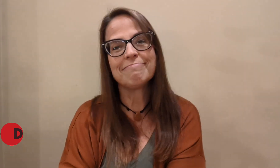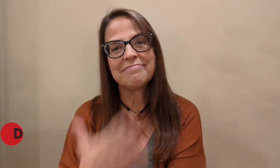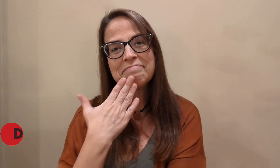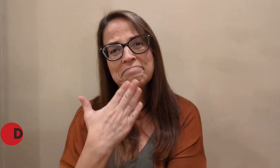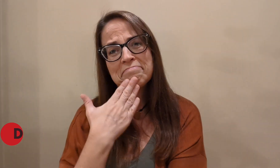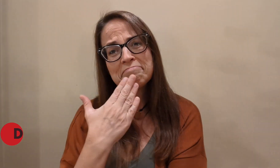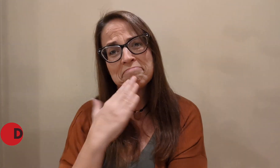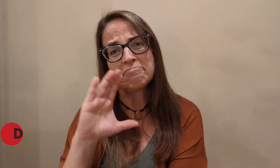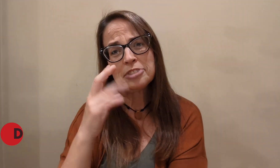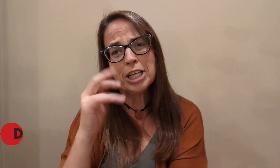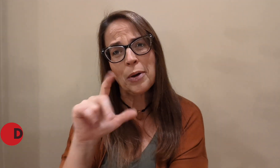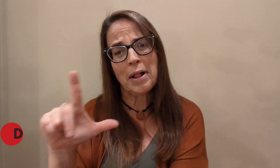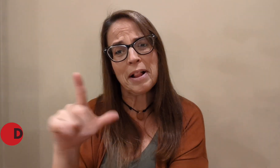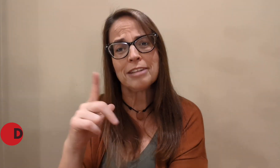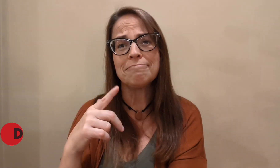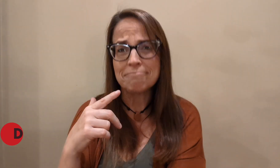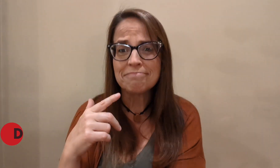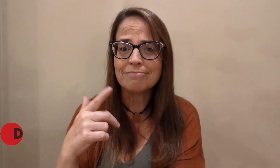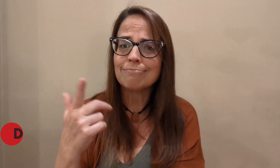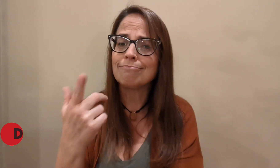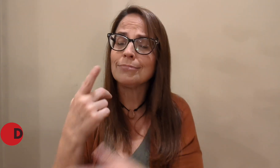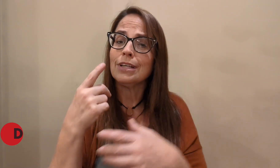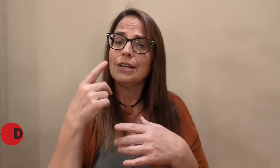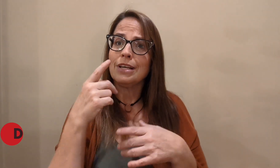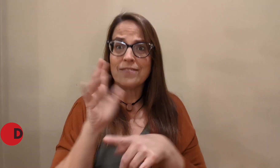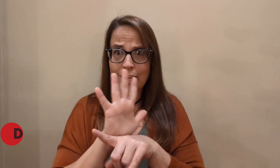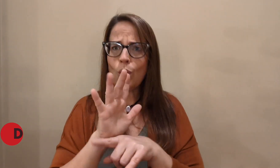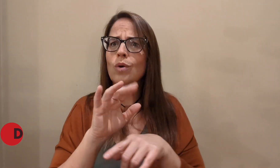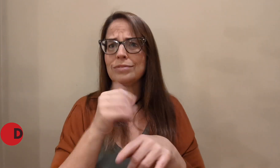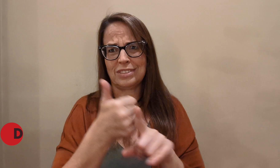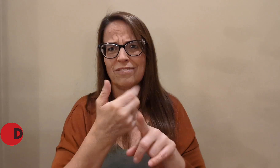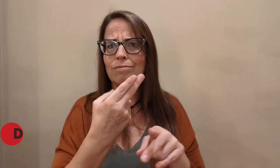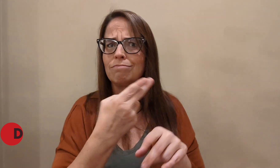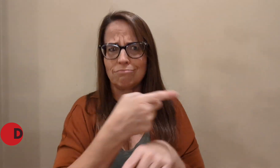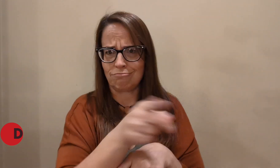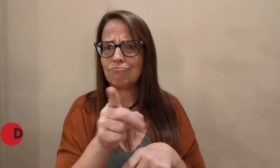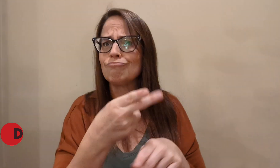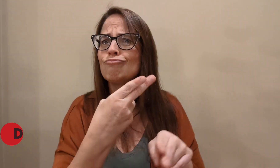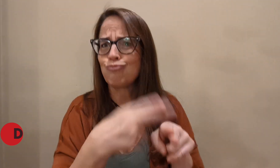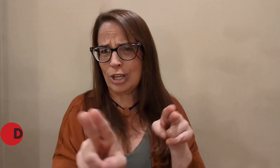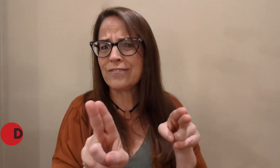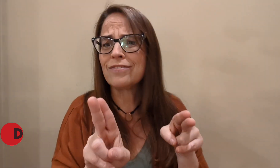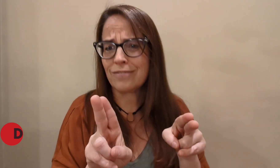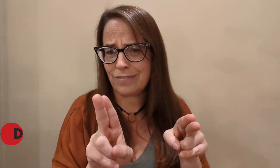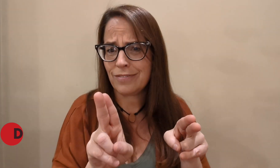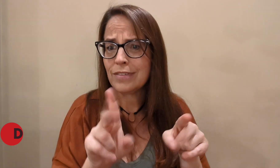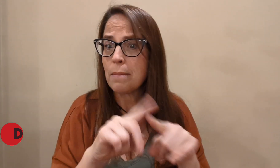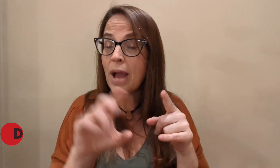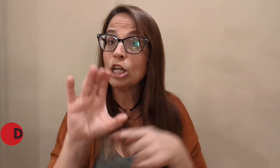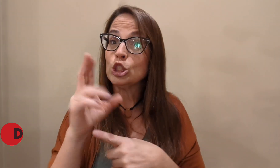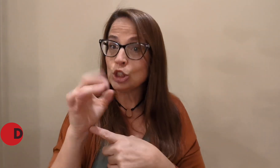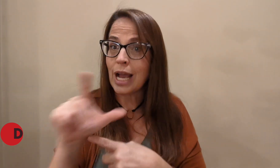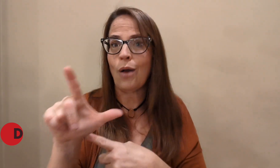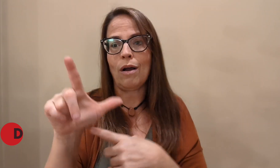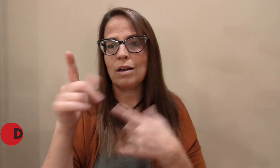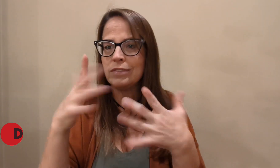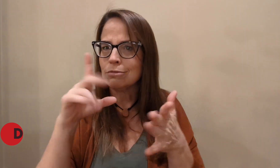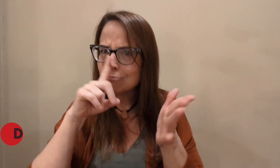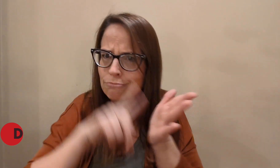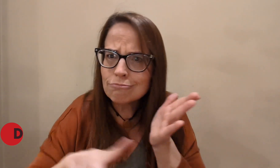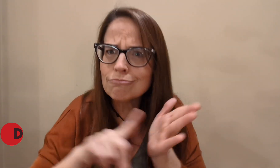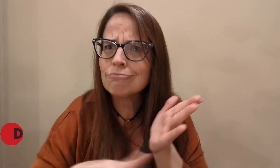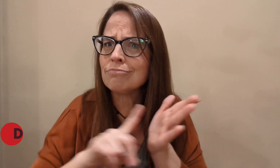[ROBYN]: Thanks, Cheryll. The videos are brief but Cheryll researched